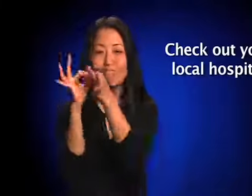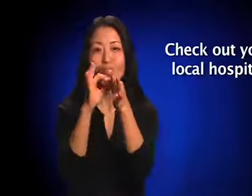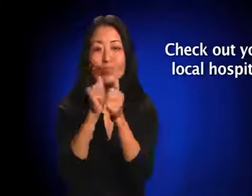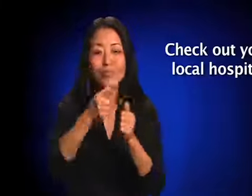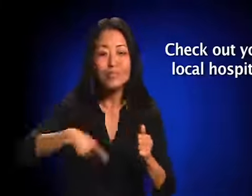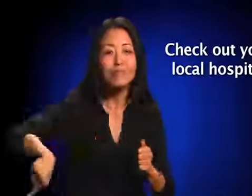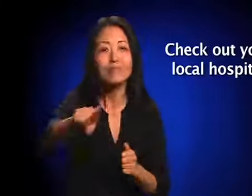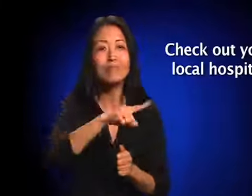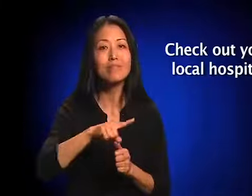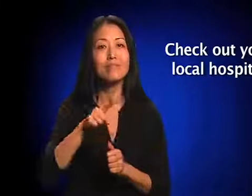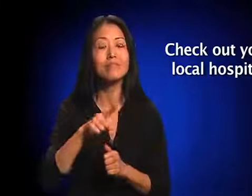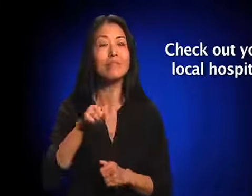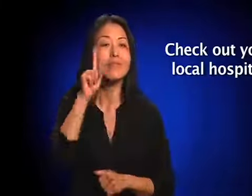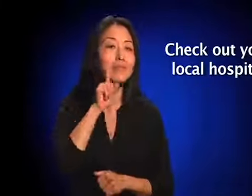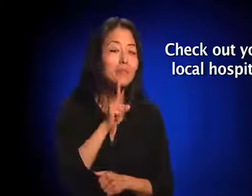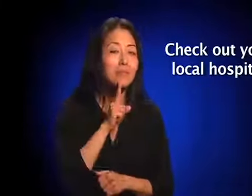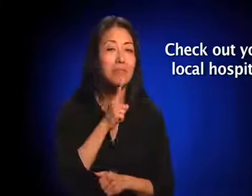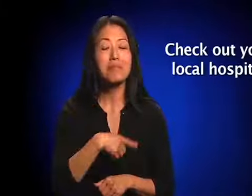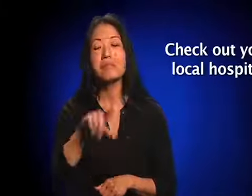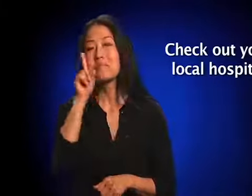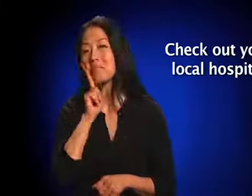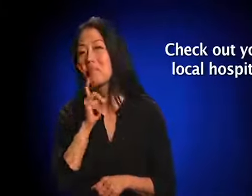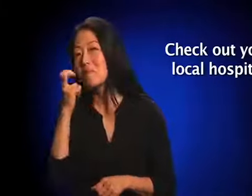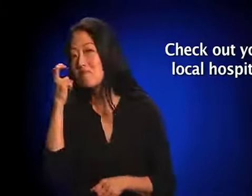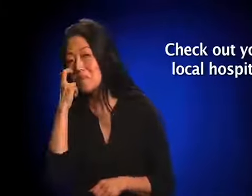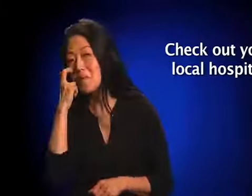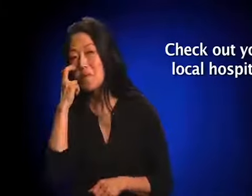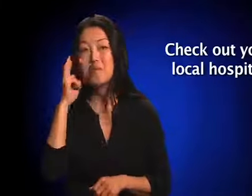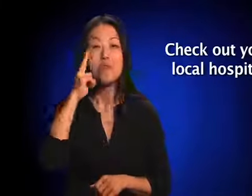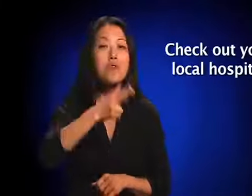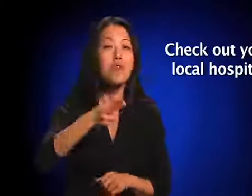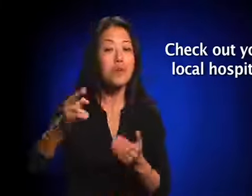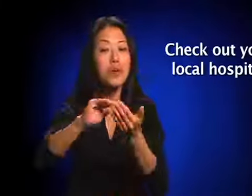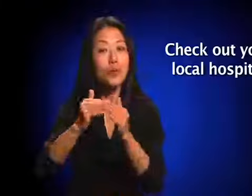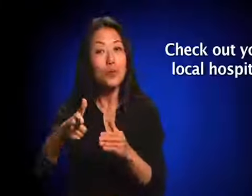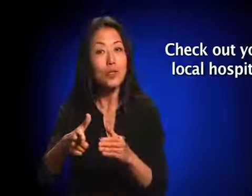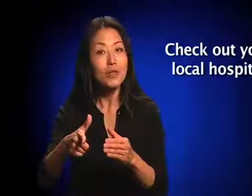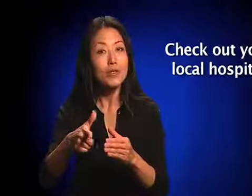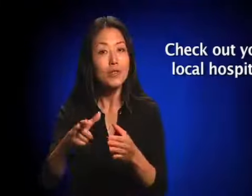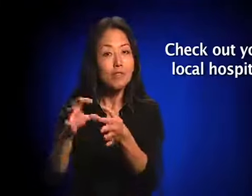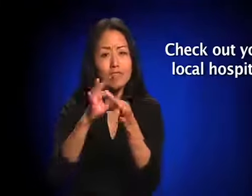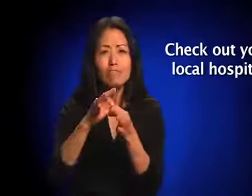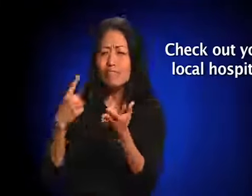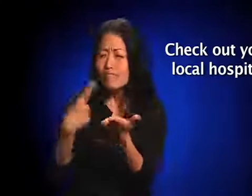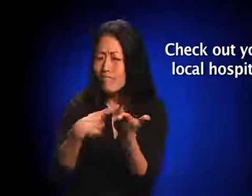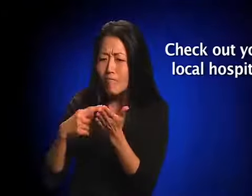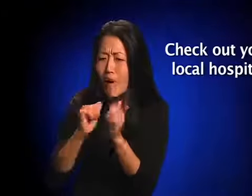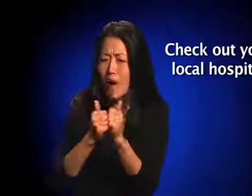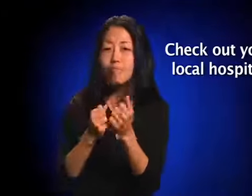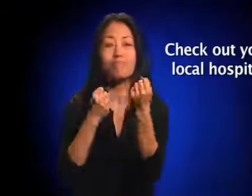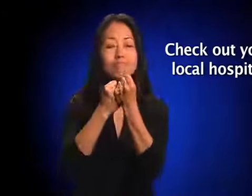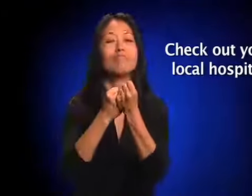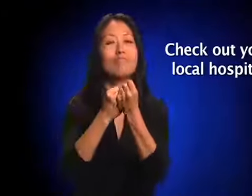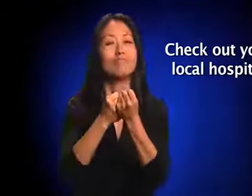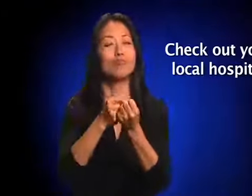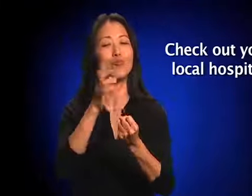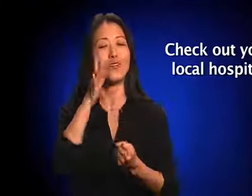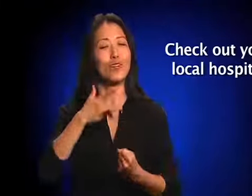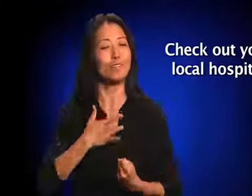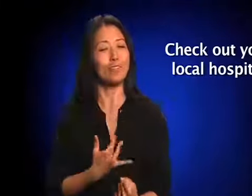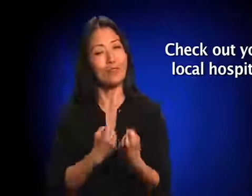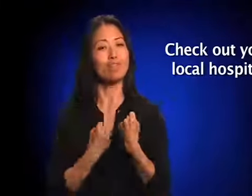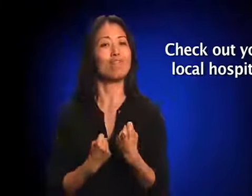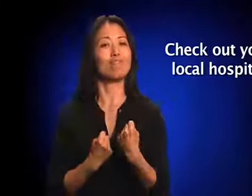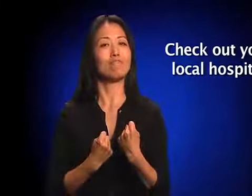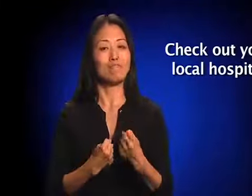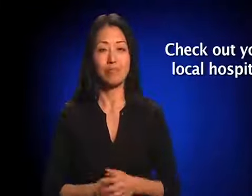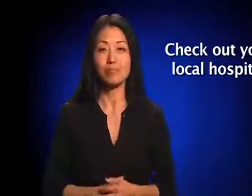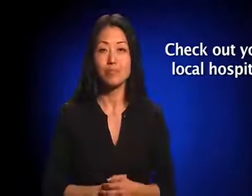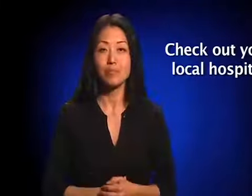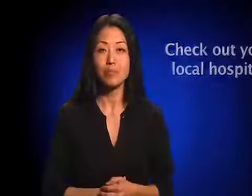and talk to your hospital.